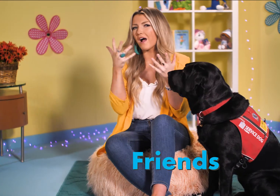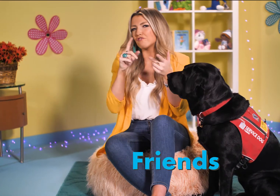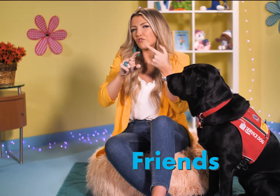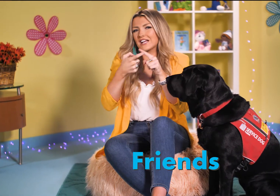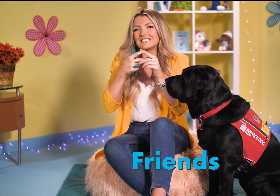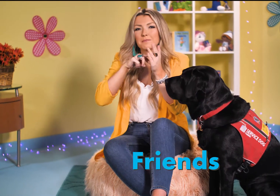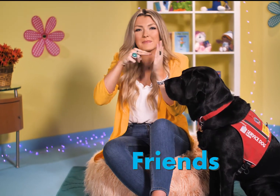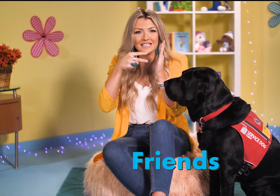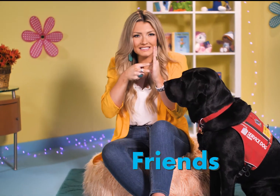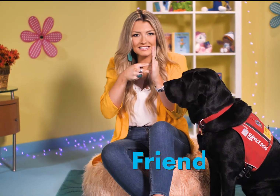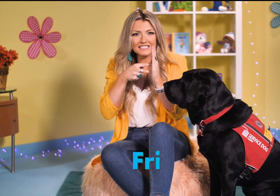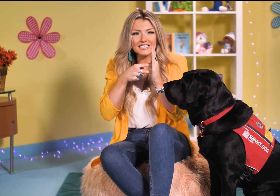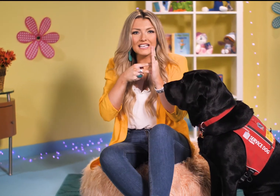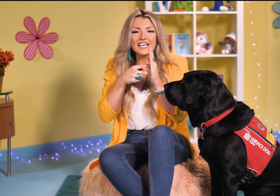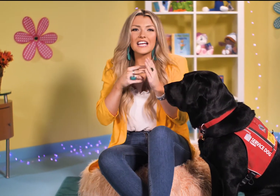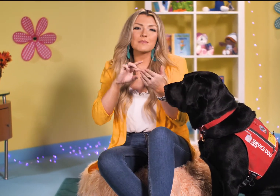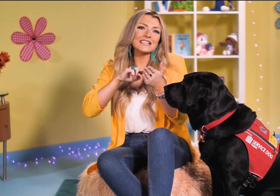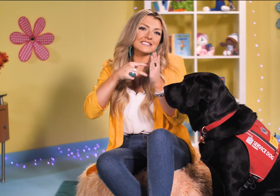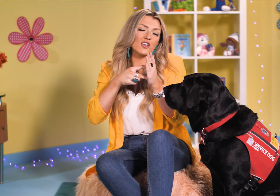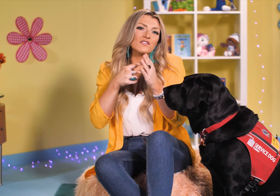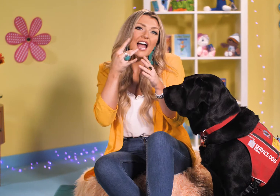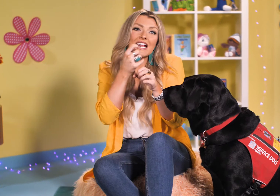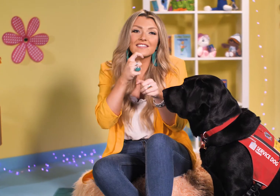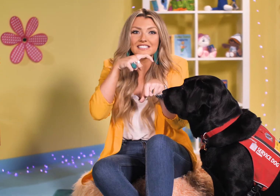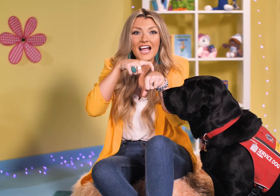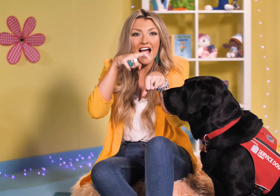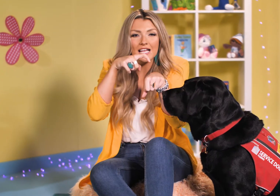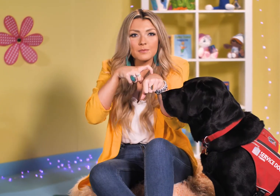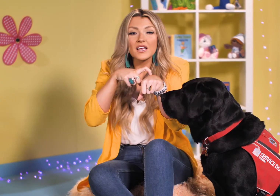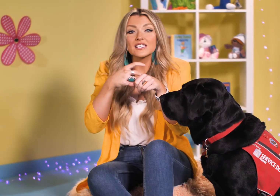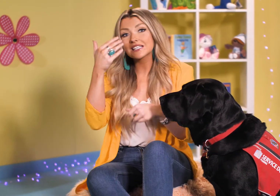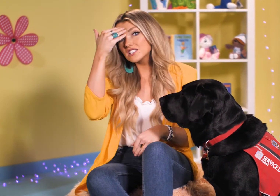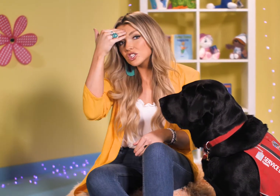Do you know what "friends" means? It means that you've taken the time to get to